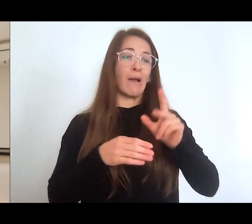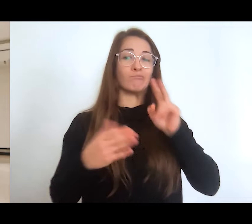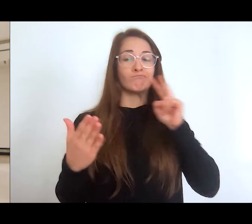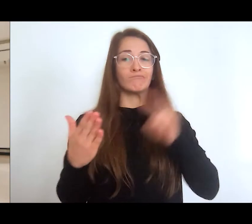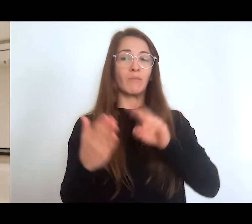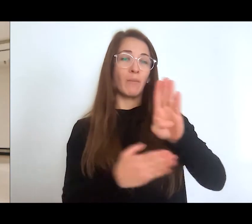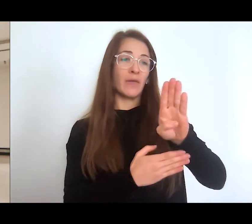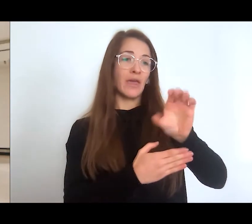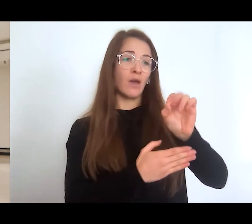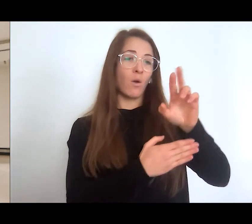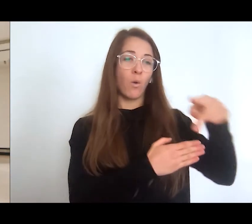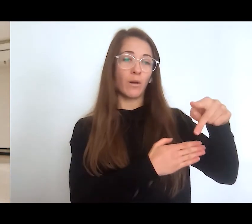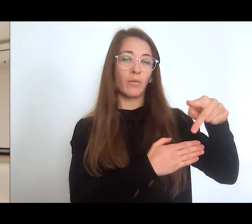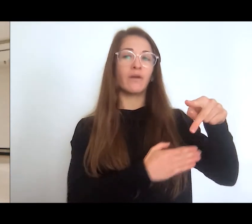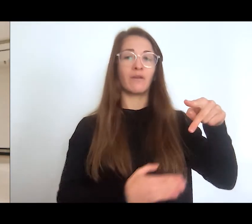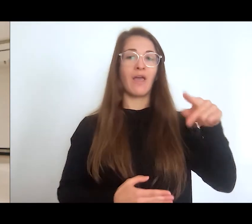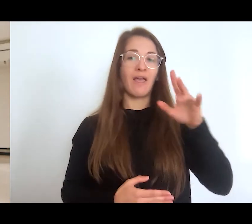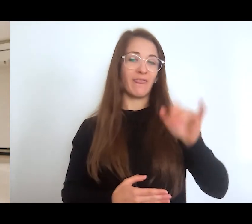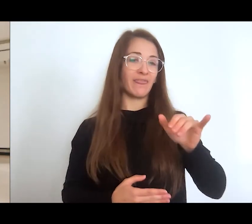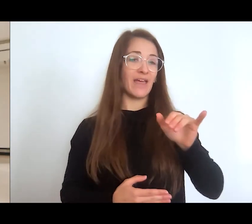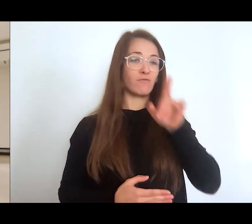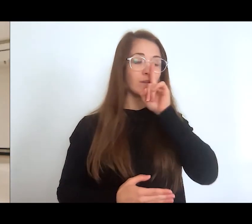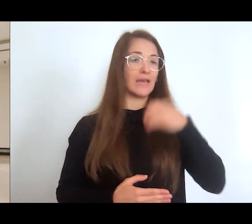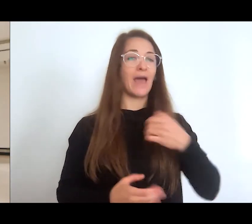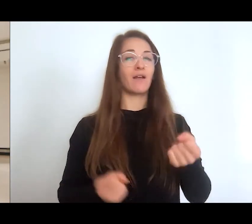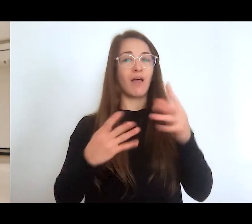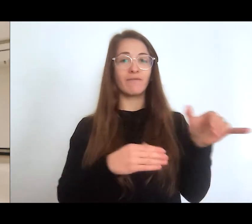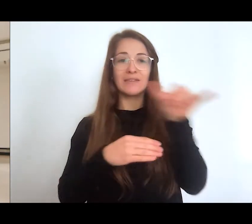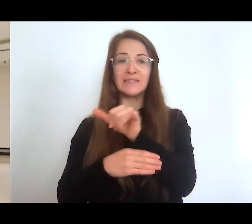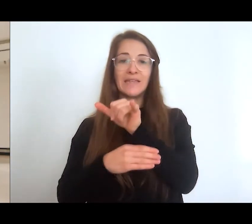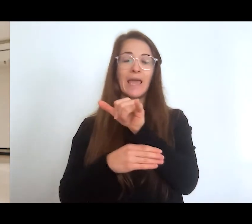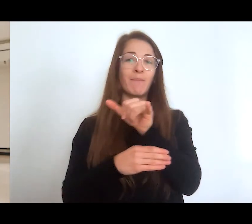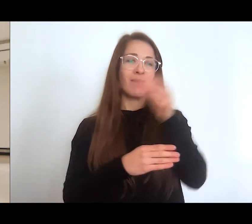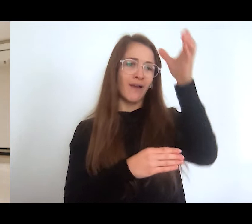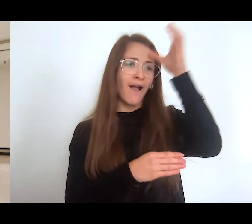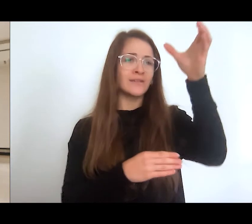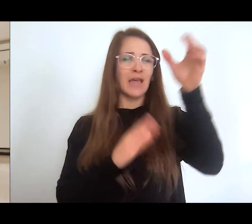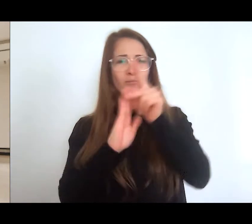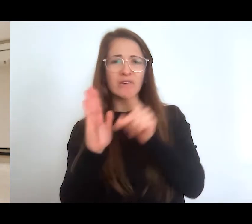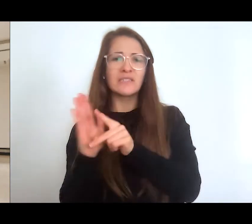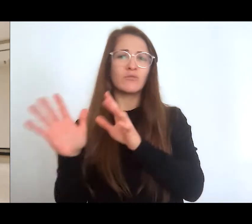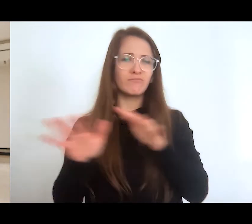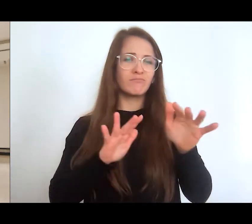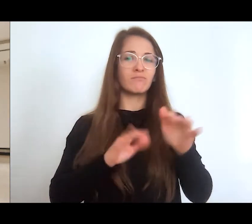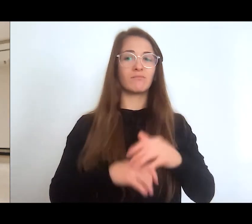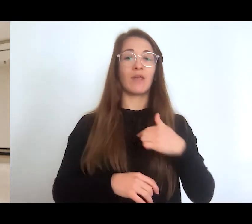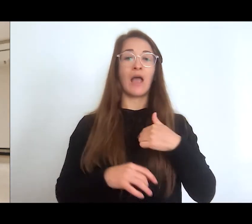BUT I ENDED UP LOOKING AT A B CORPORATION AND THAT REALLY HAVING A LOT OF THE SAME